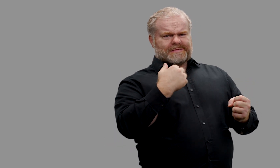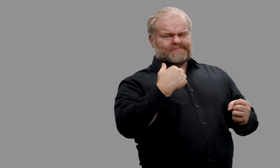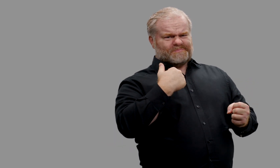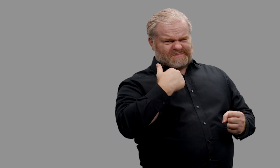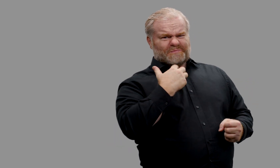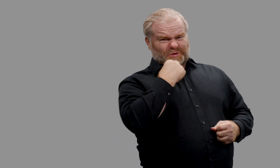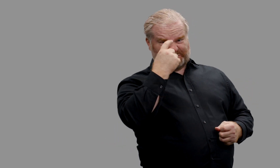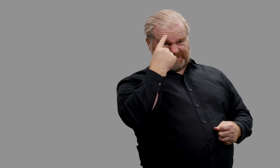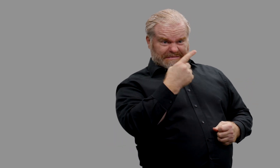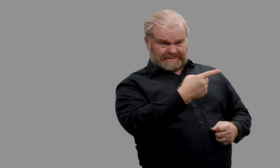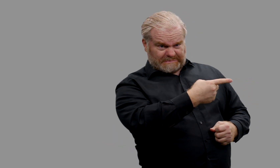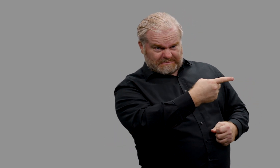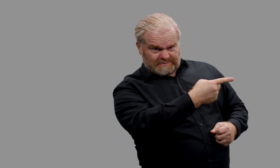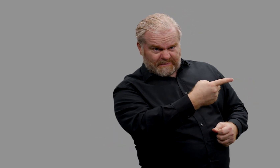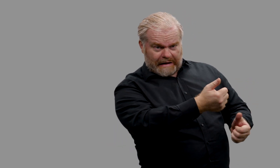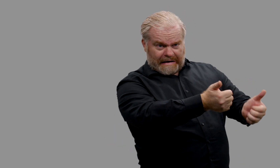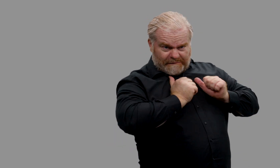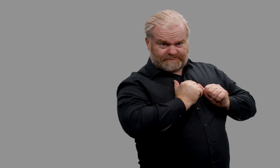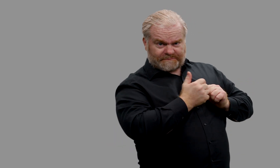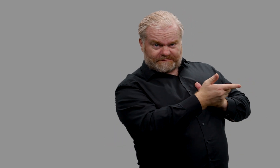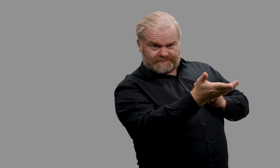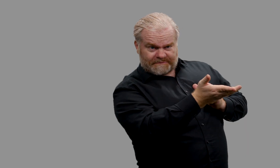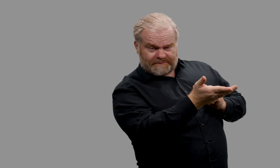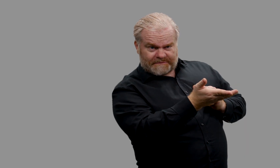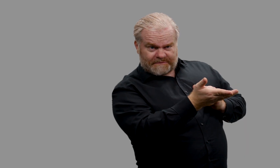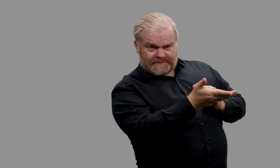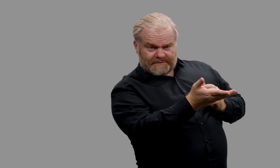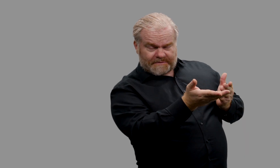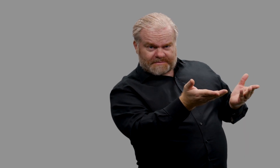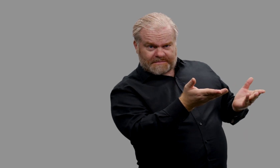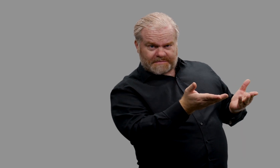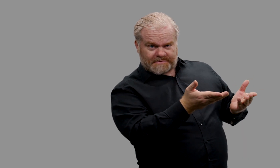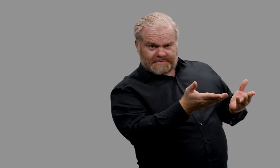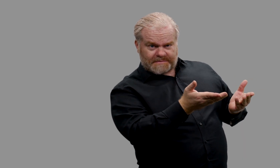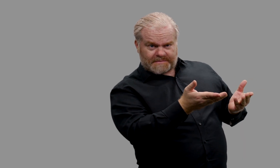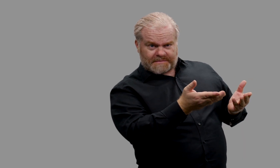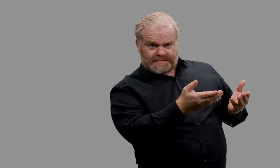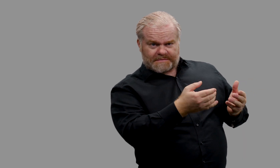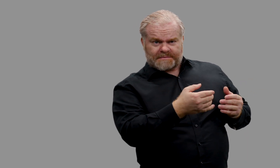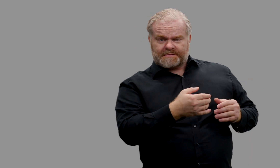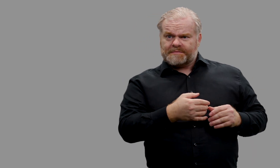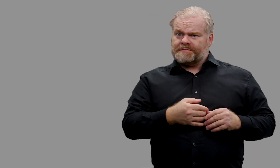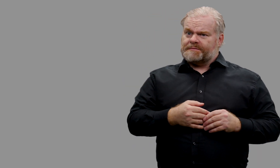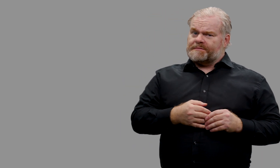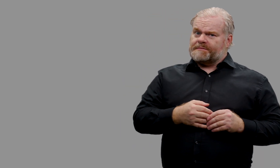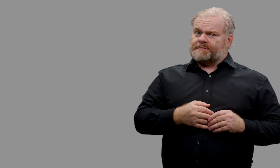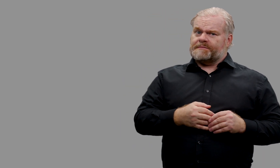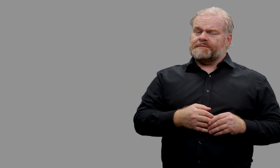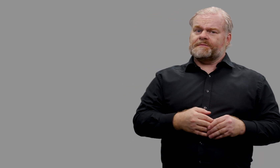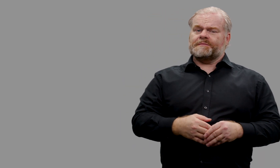And I want to know if you’re going to help me.”